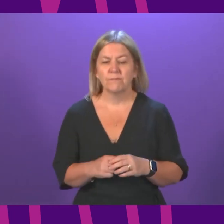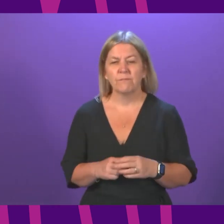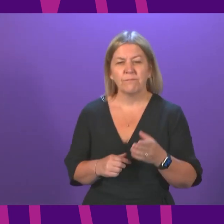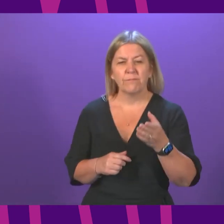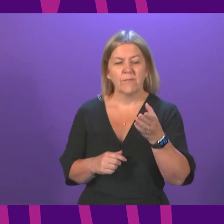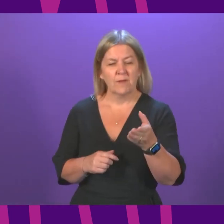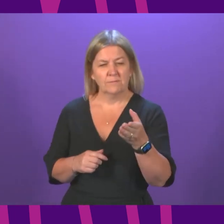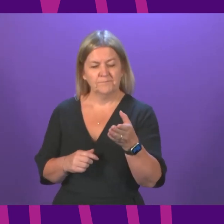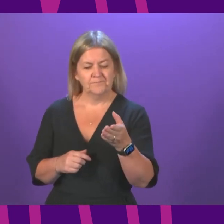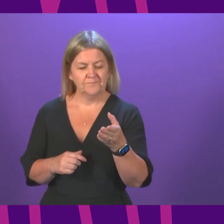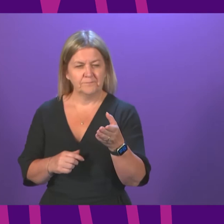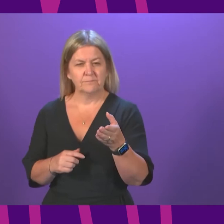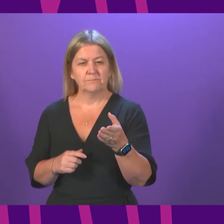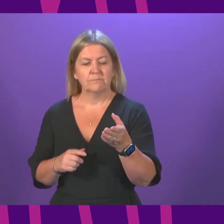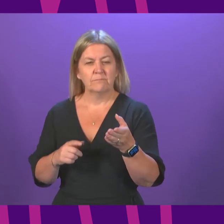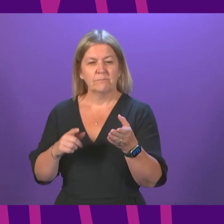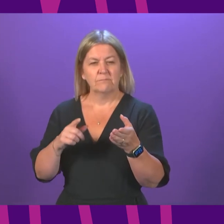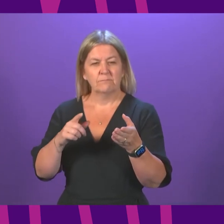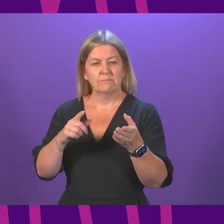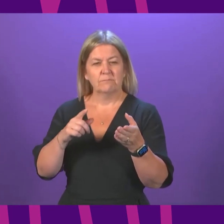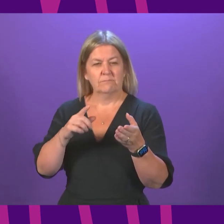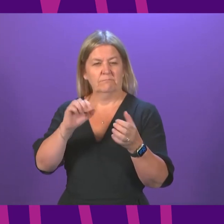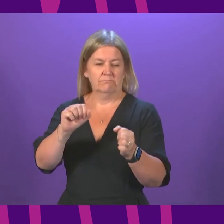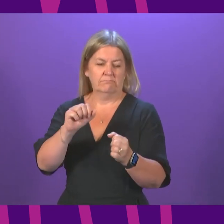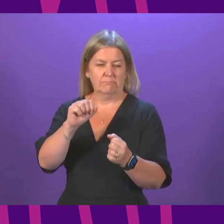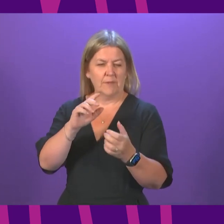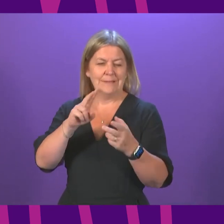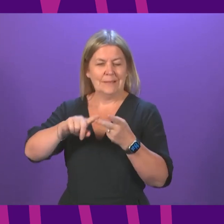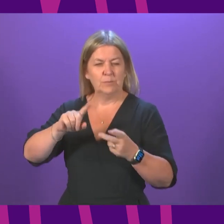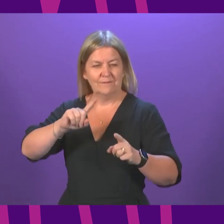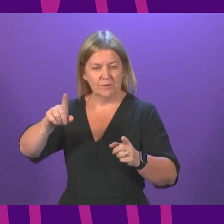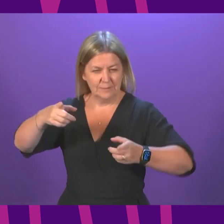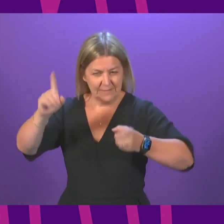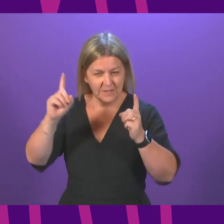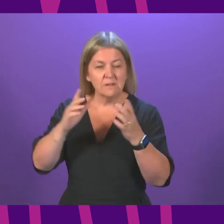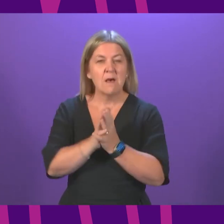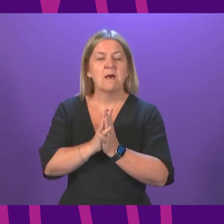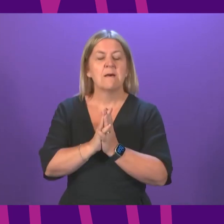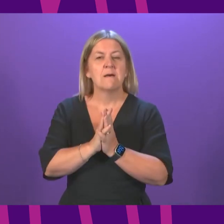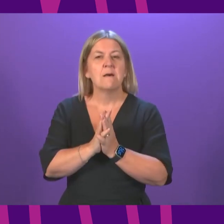I welcome amendments 5 and 6, in the name of the cabinet secretary, which show that